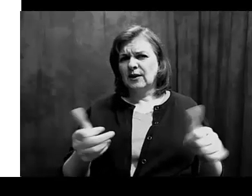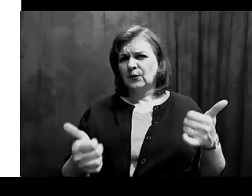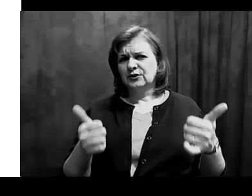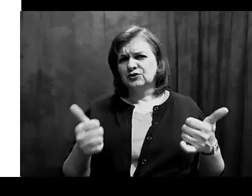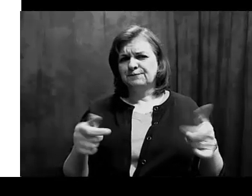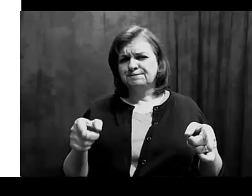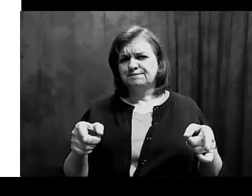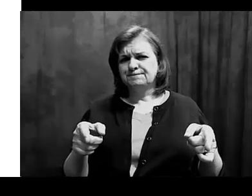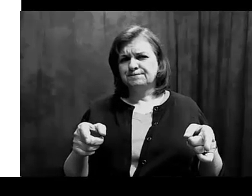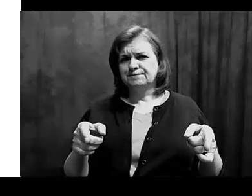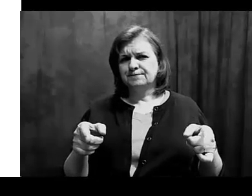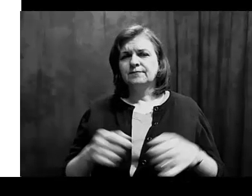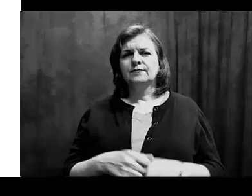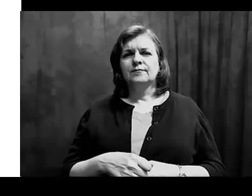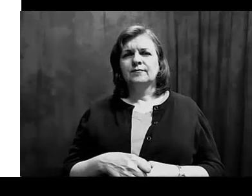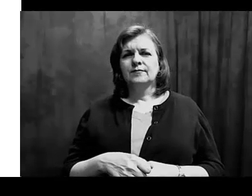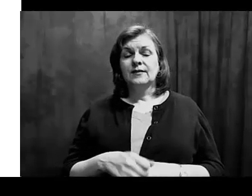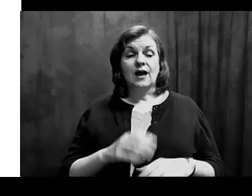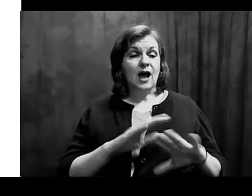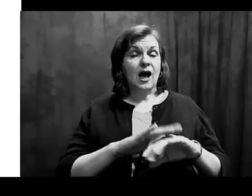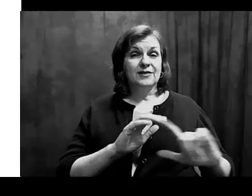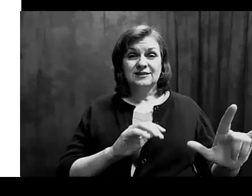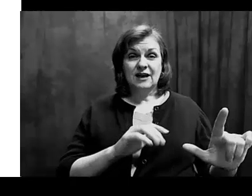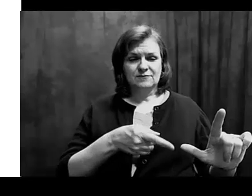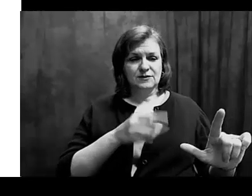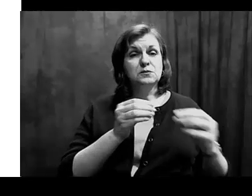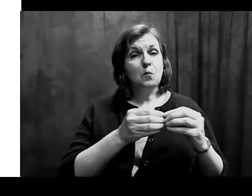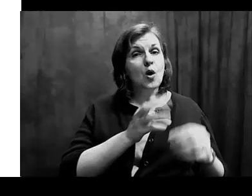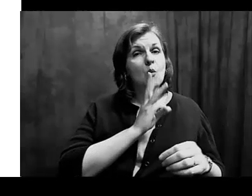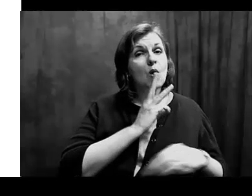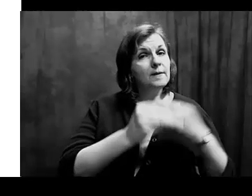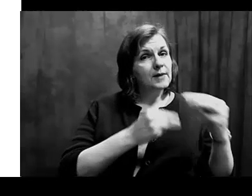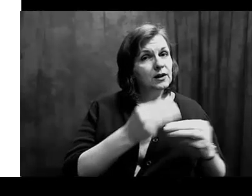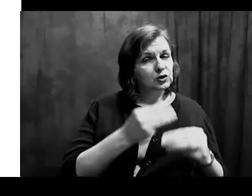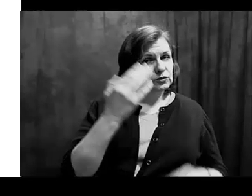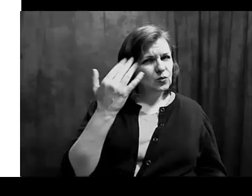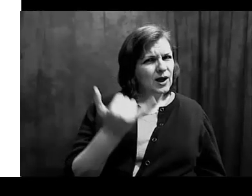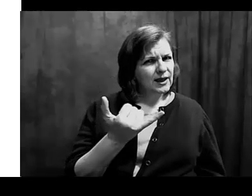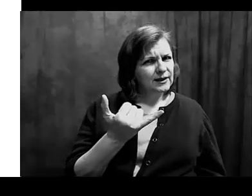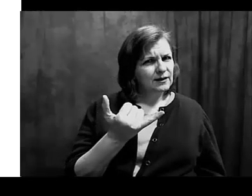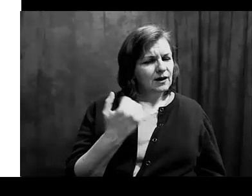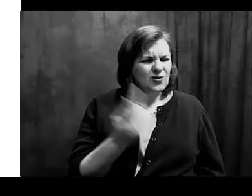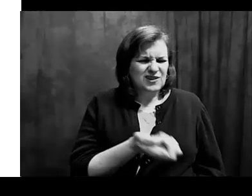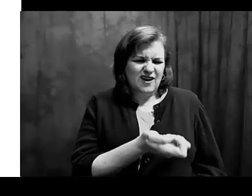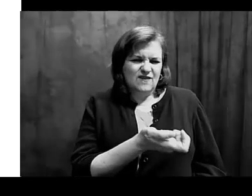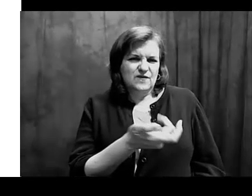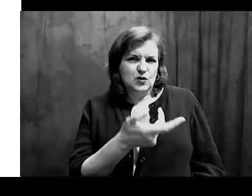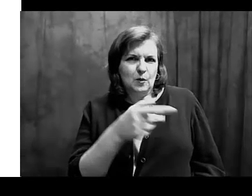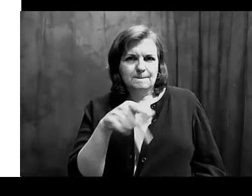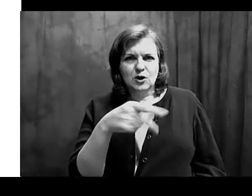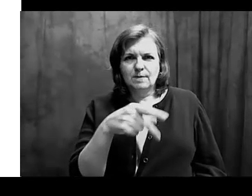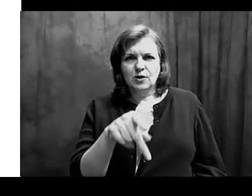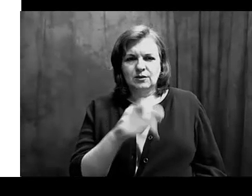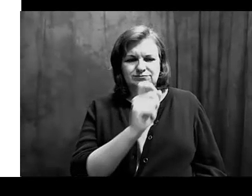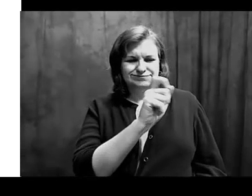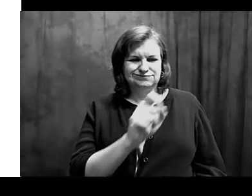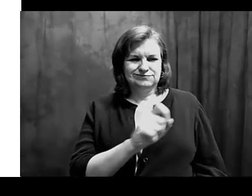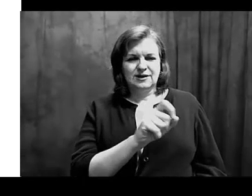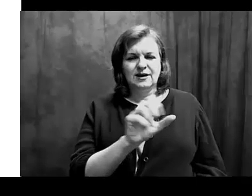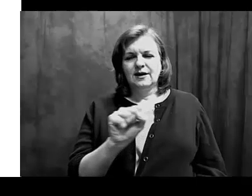a setup like this semipermeable membrane or selectively permeable membrane in place -- the water molecules in this case